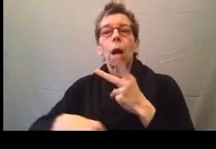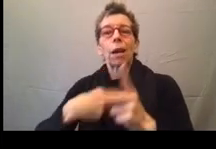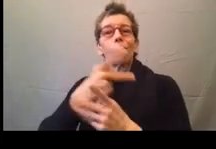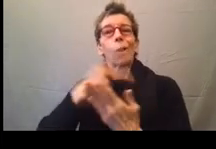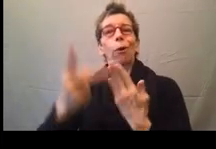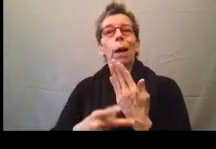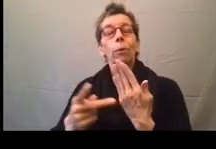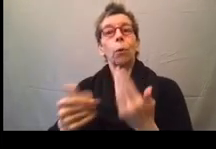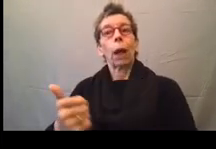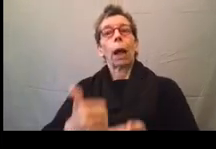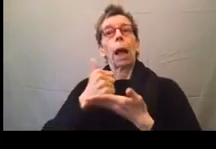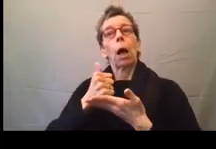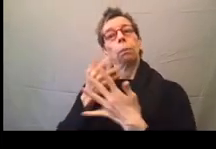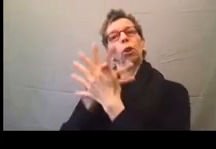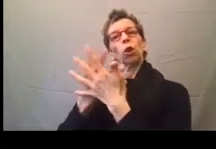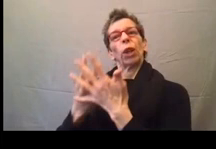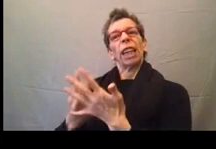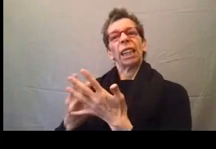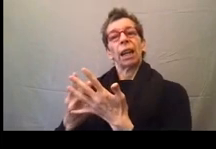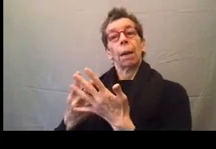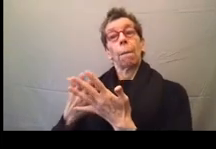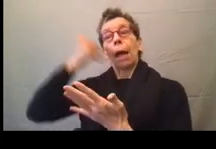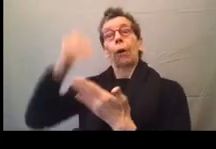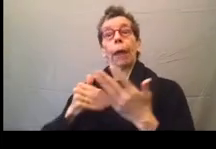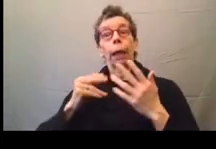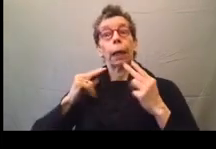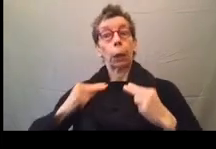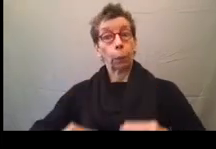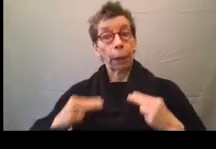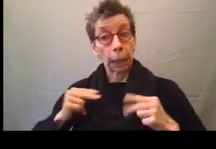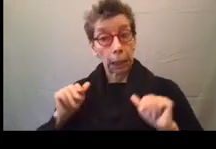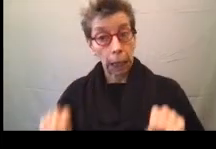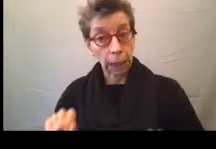of an applicant that a human recruiter would not. We really like to believe, as highlighted